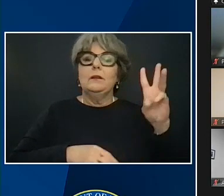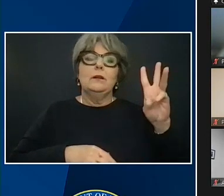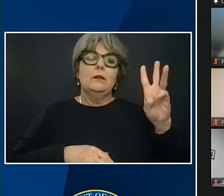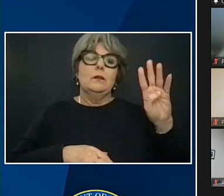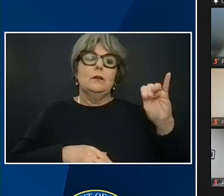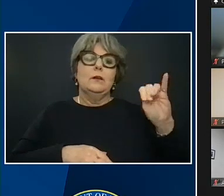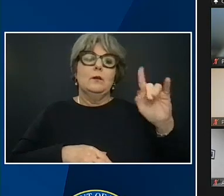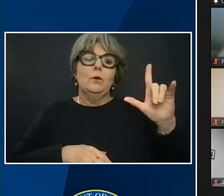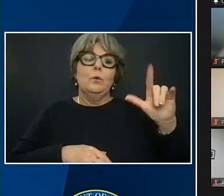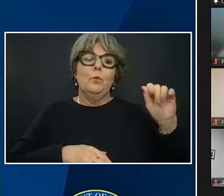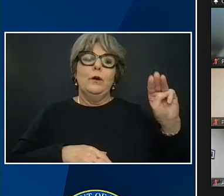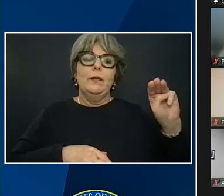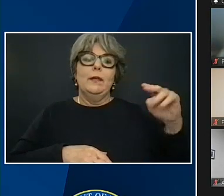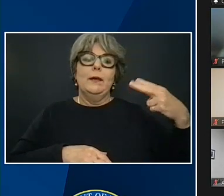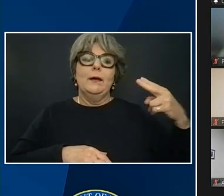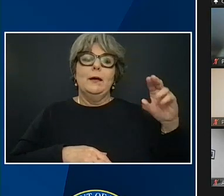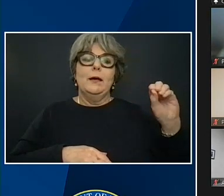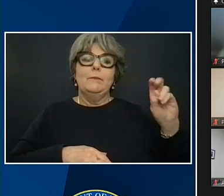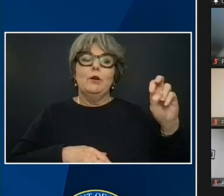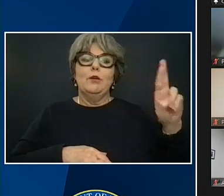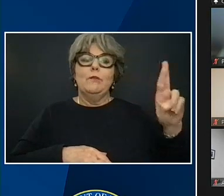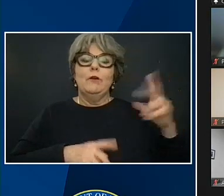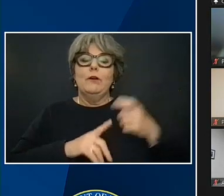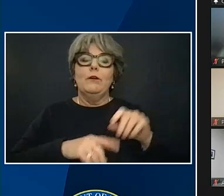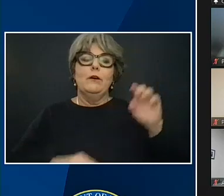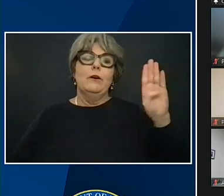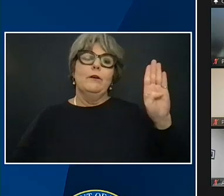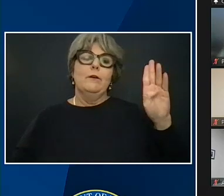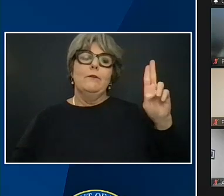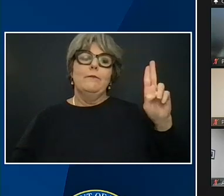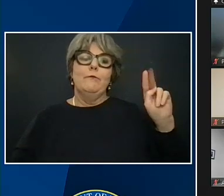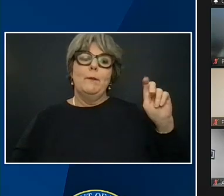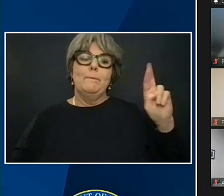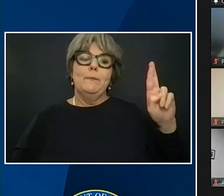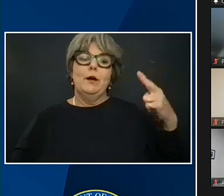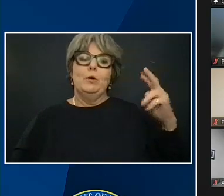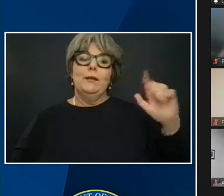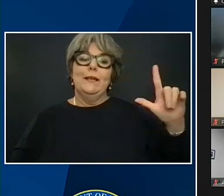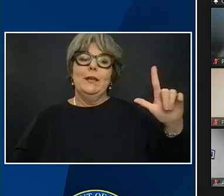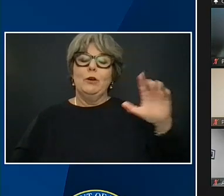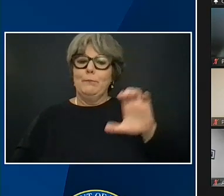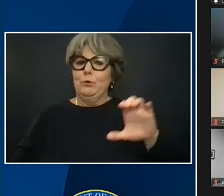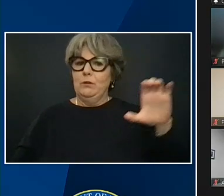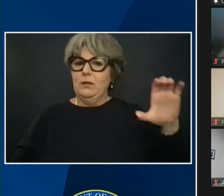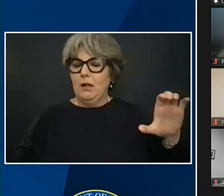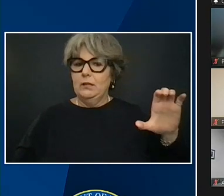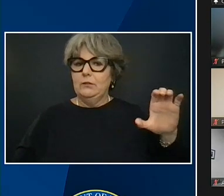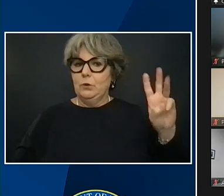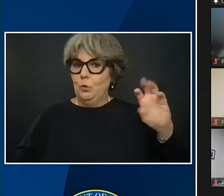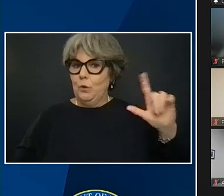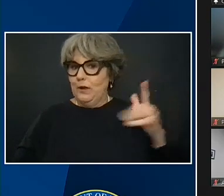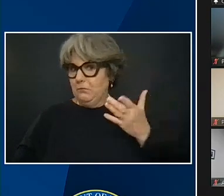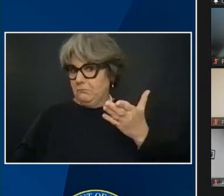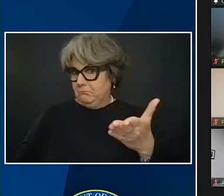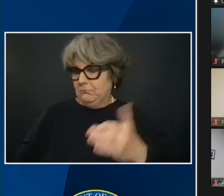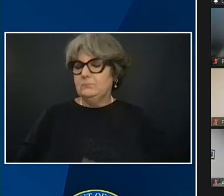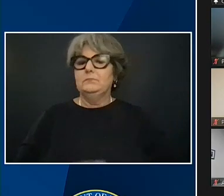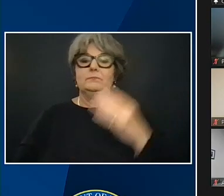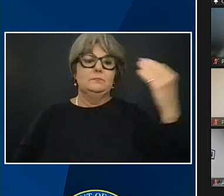who is from Bunker Hill Community College. Will, if you can turn on your camera and